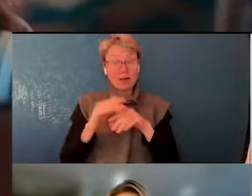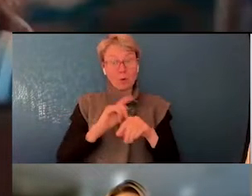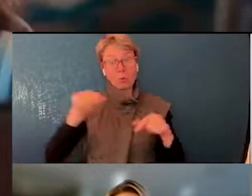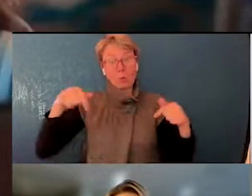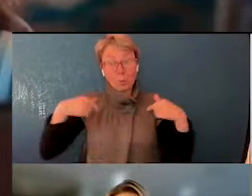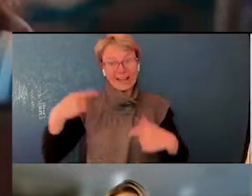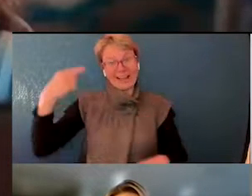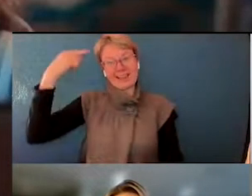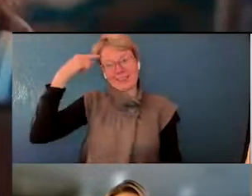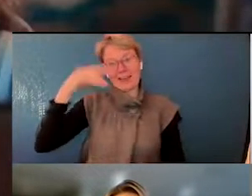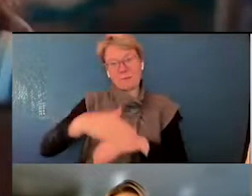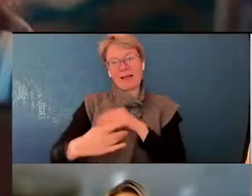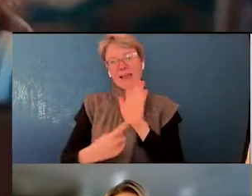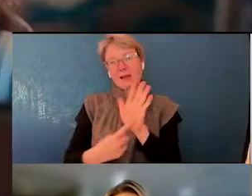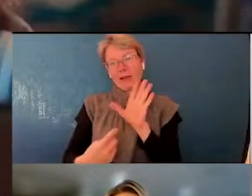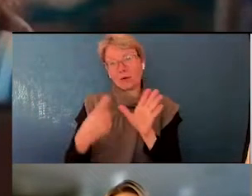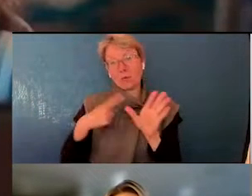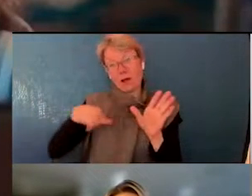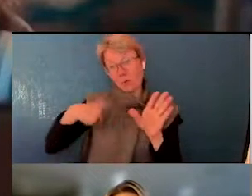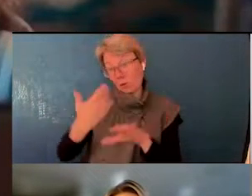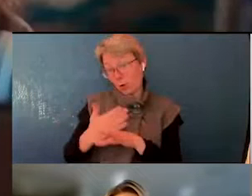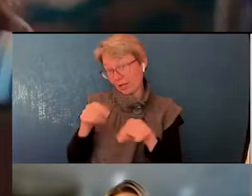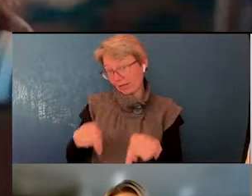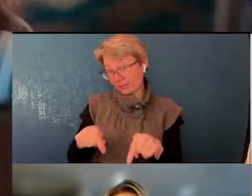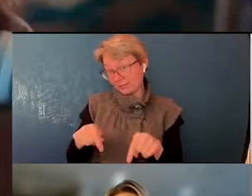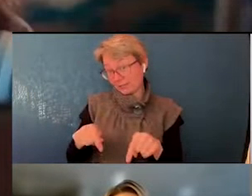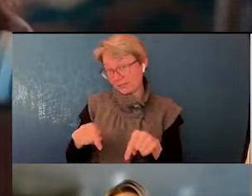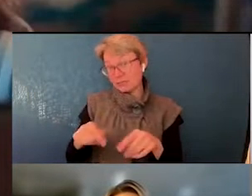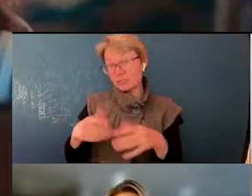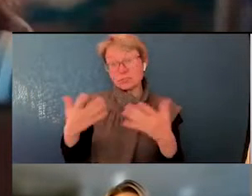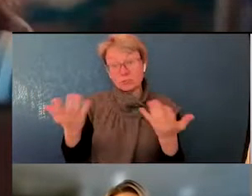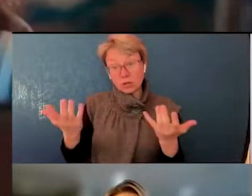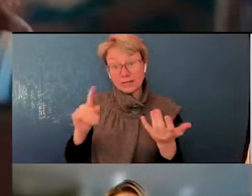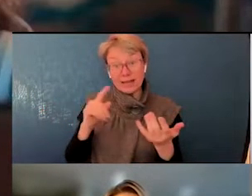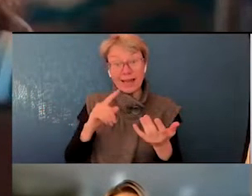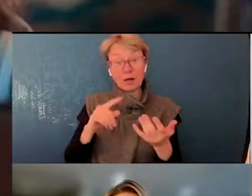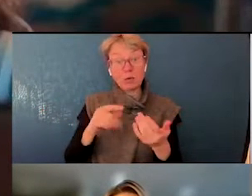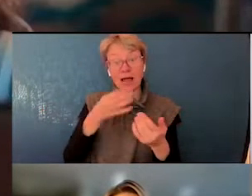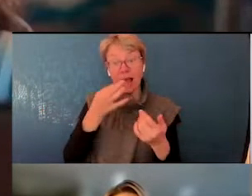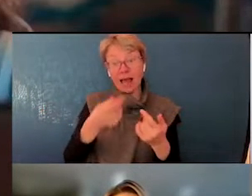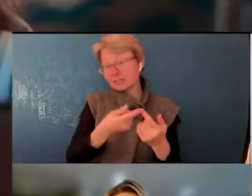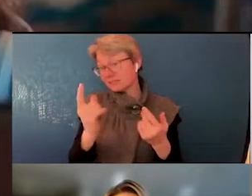about legal aid and why we work here um so I'll pass on um to each individual panel member to